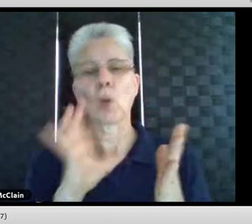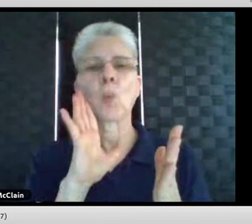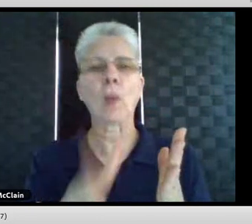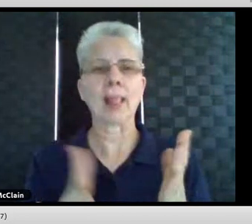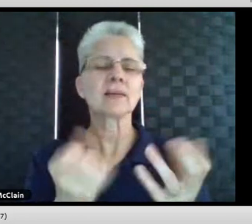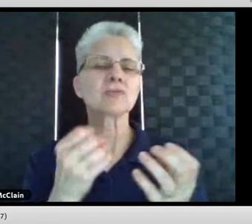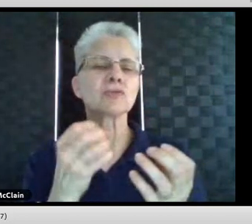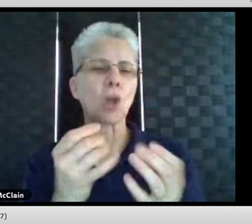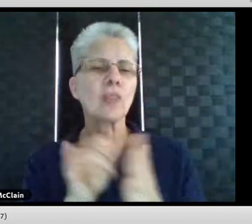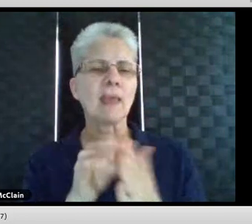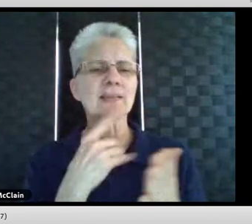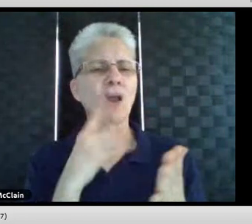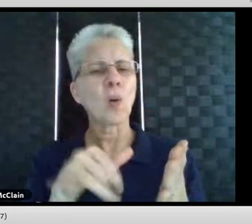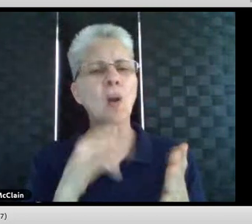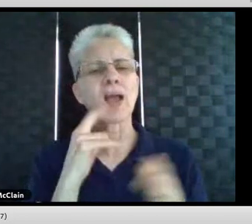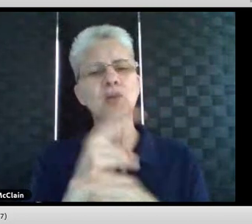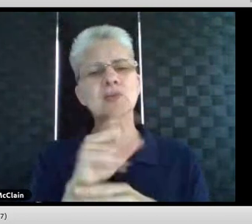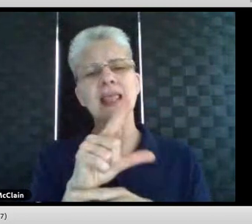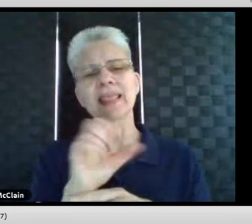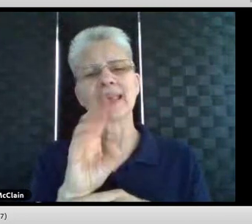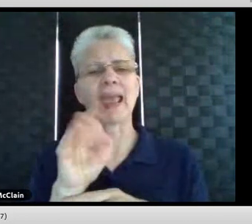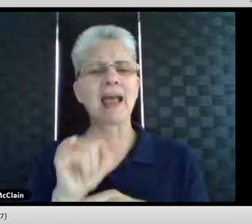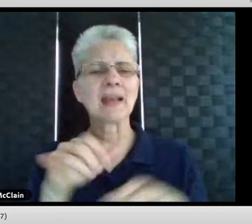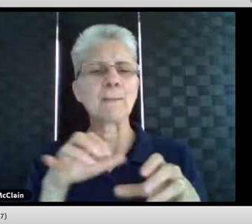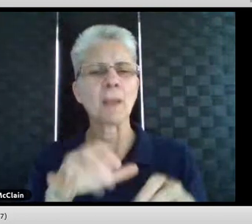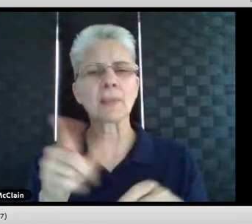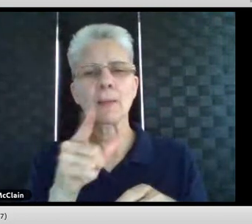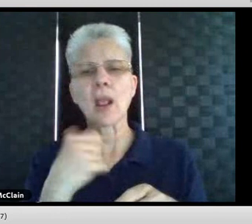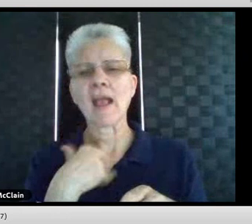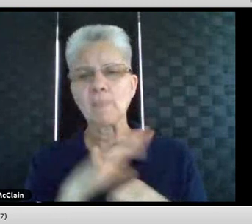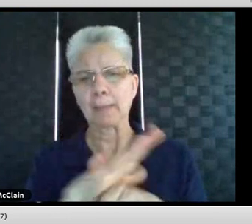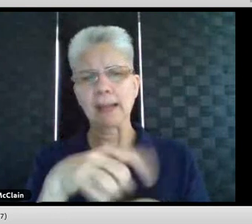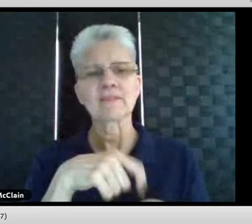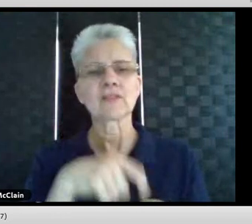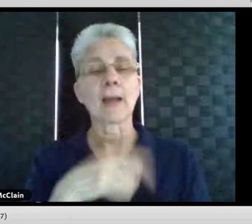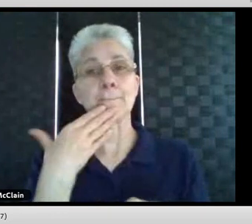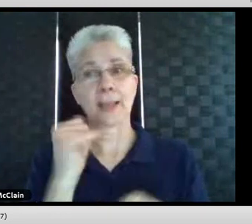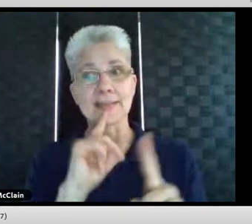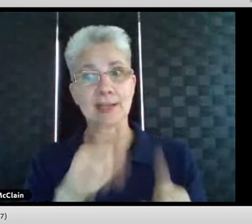And so they say, you know, "I use Lee County Library, and I have plenty of time," which is the best answer, right?